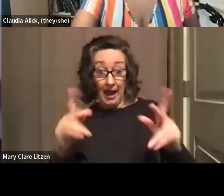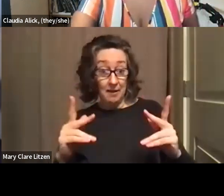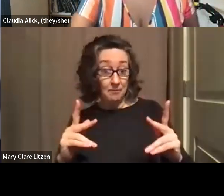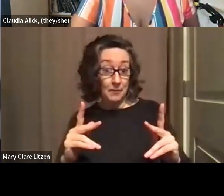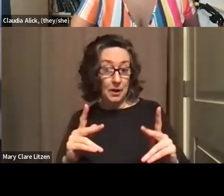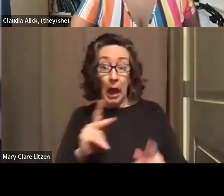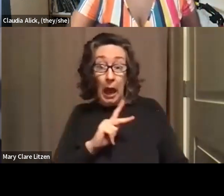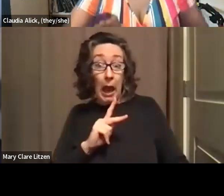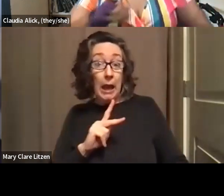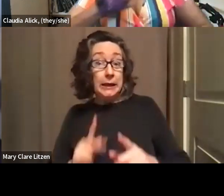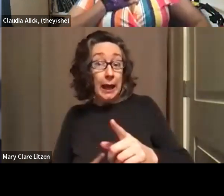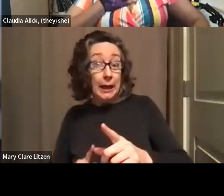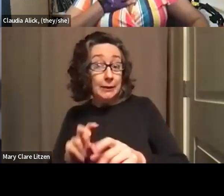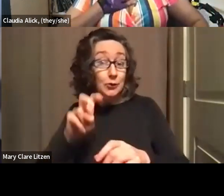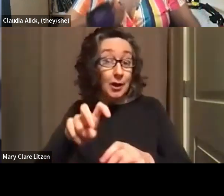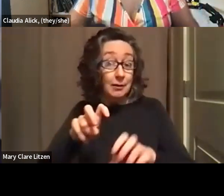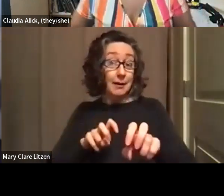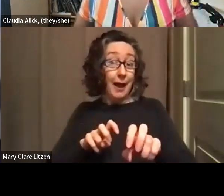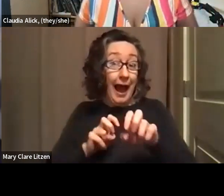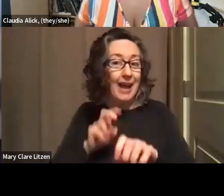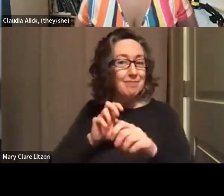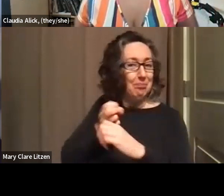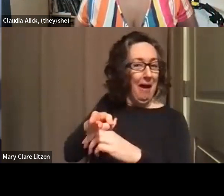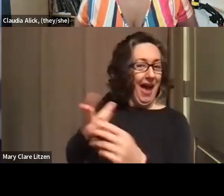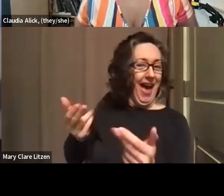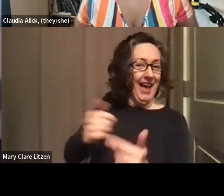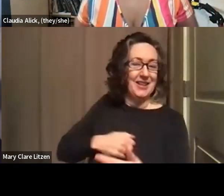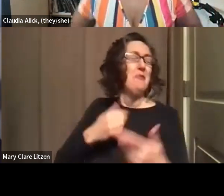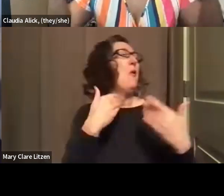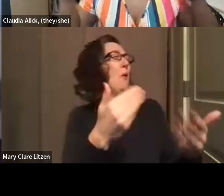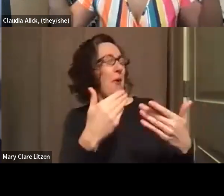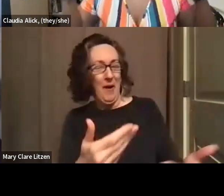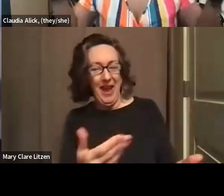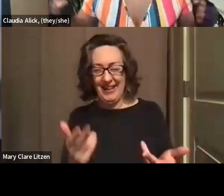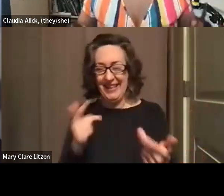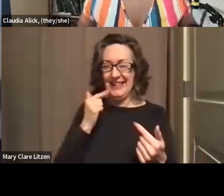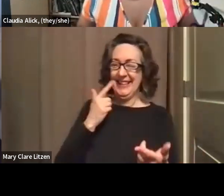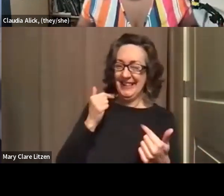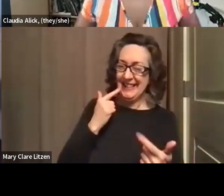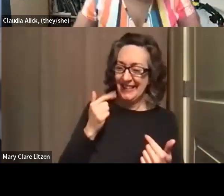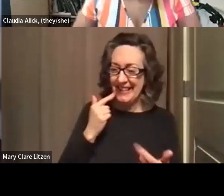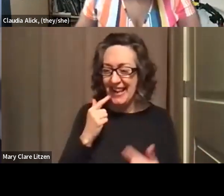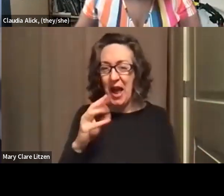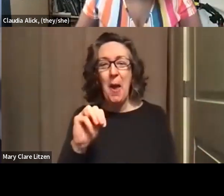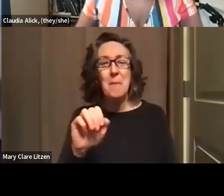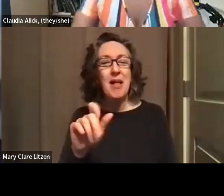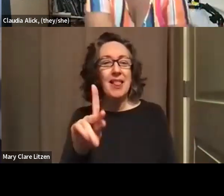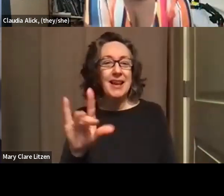about making them more accessible later.